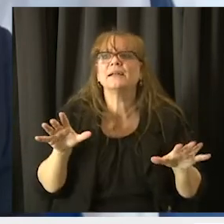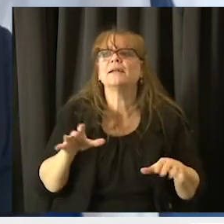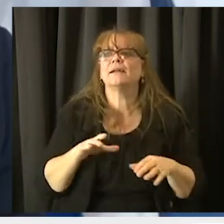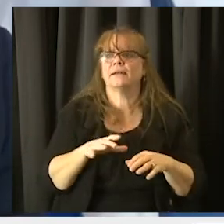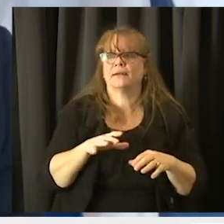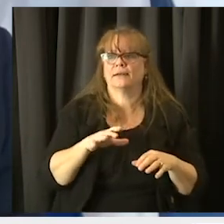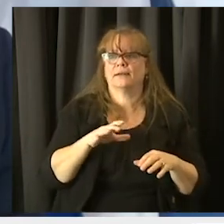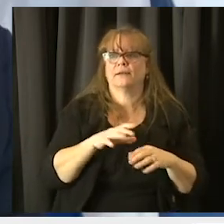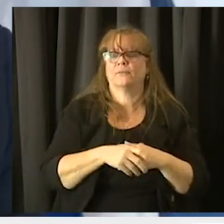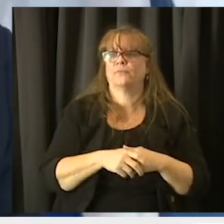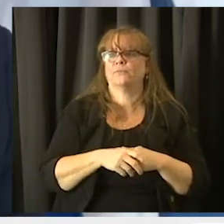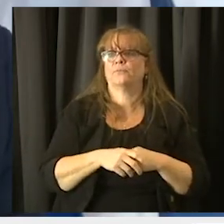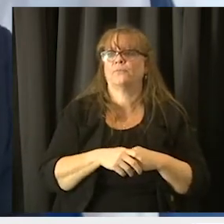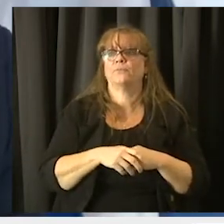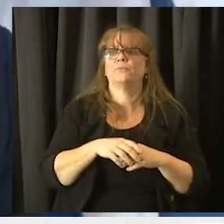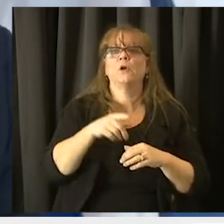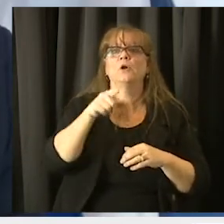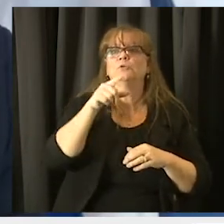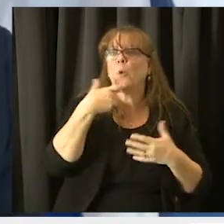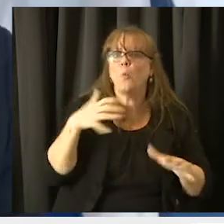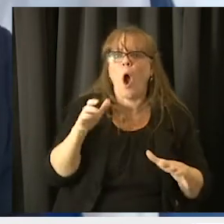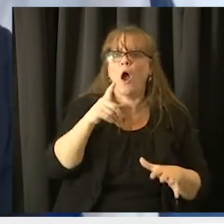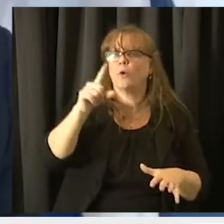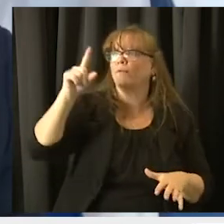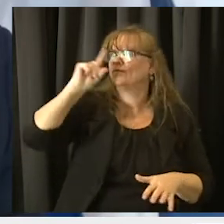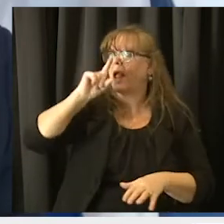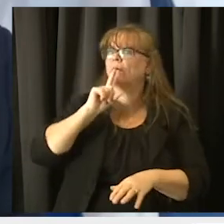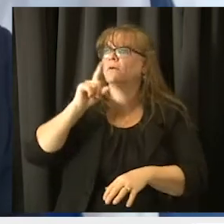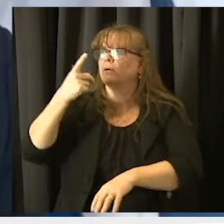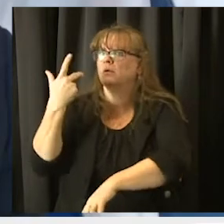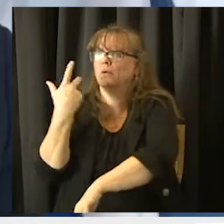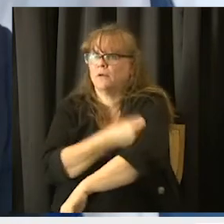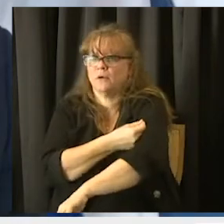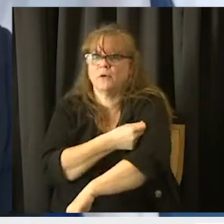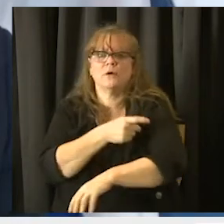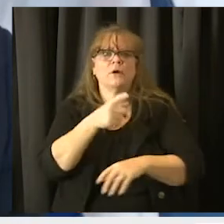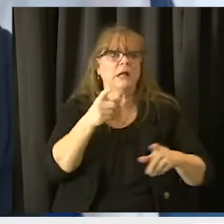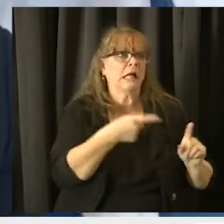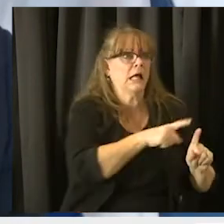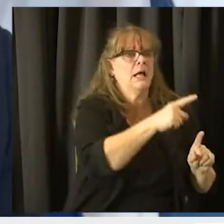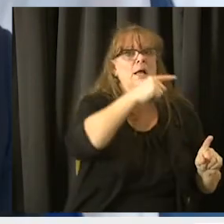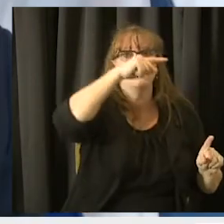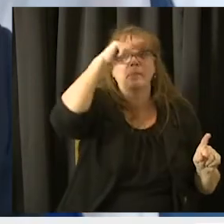even begin uh that's not been reported yet but i want to encoura if anybody's trying to charge you